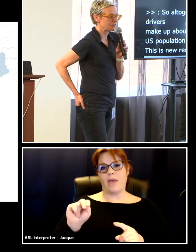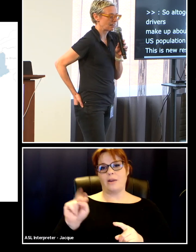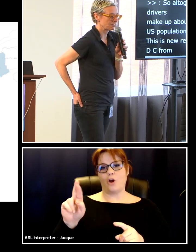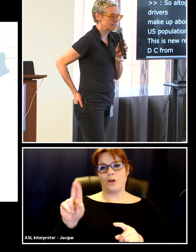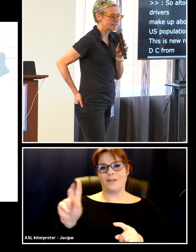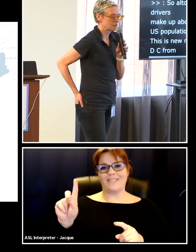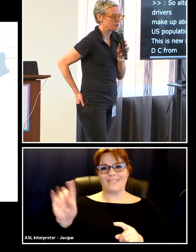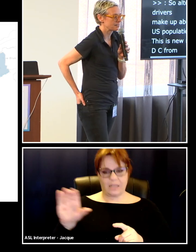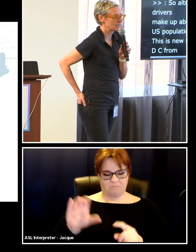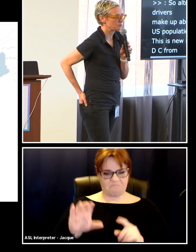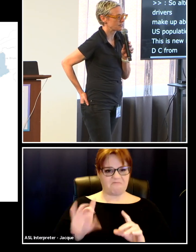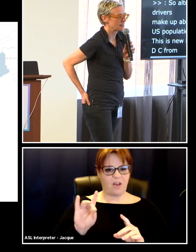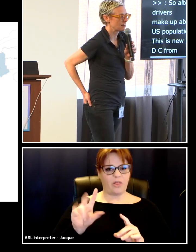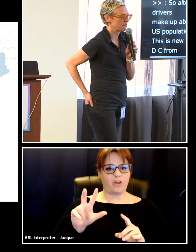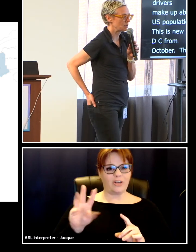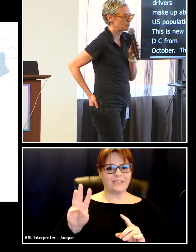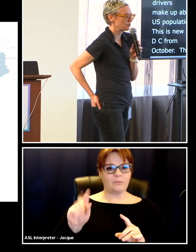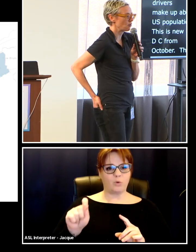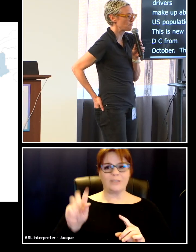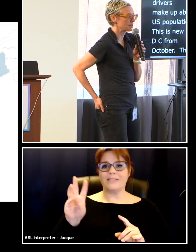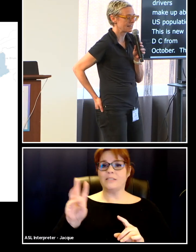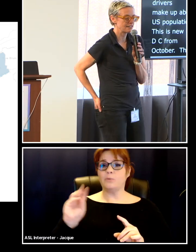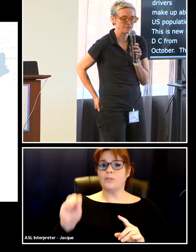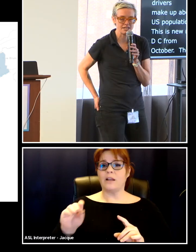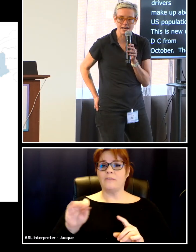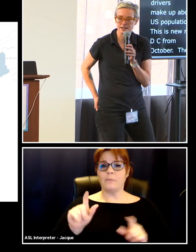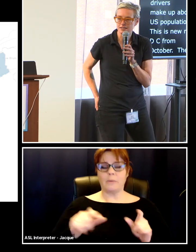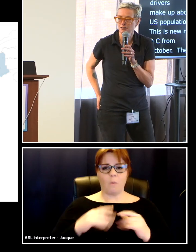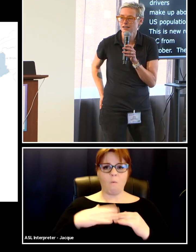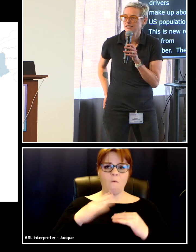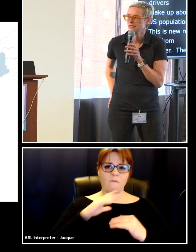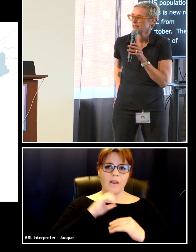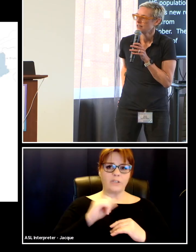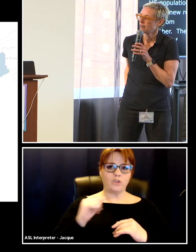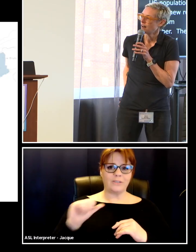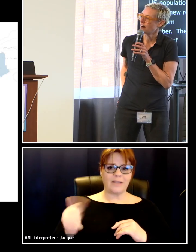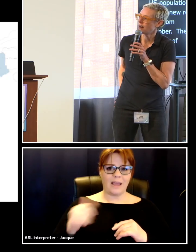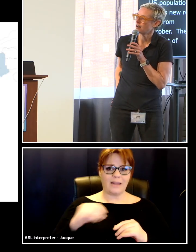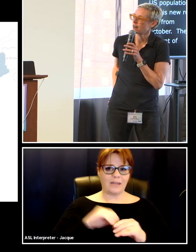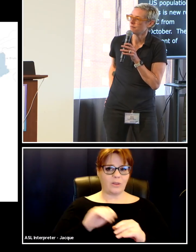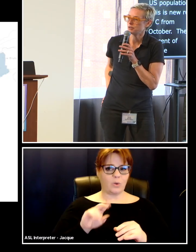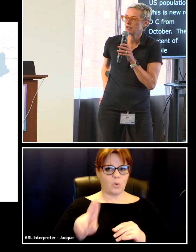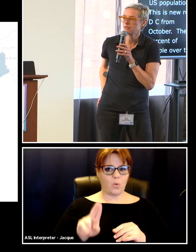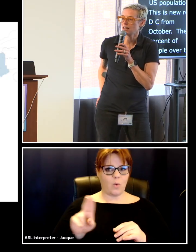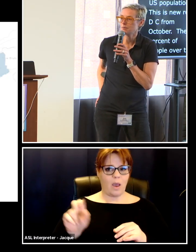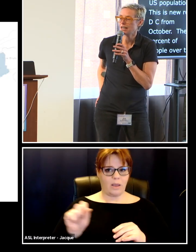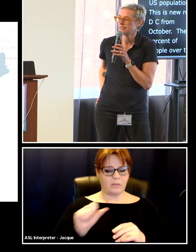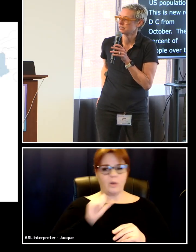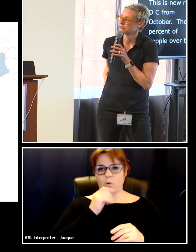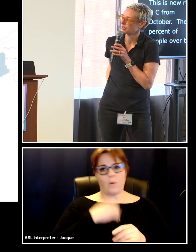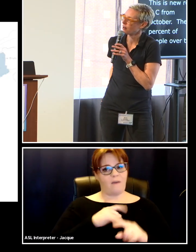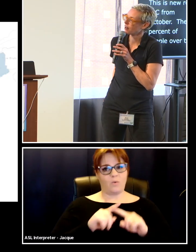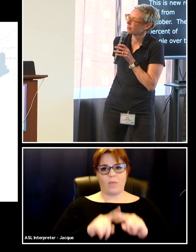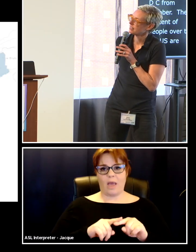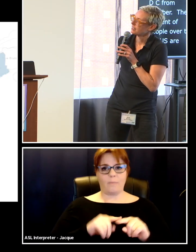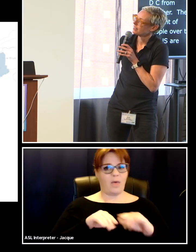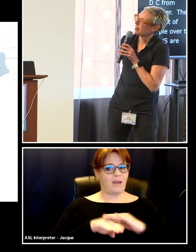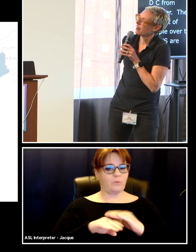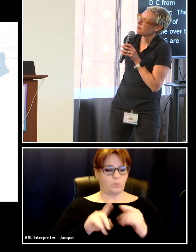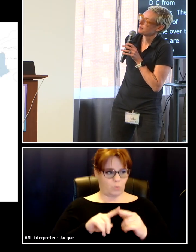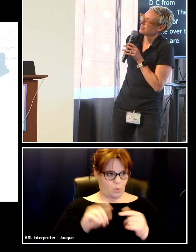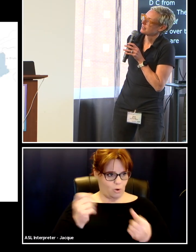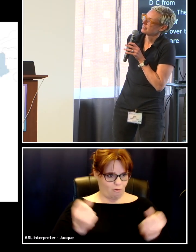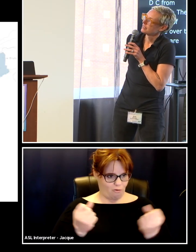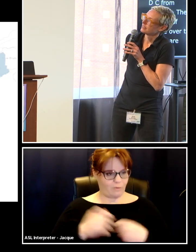that 36.6% of people over the age of 10 in the US are um don't have reliable access to a car. Um